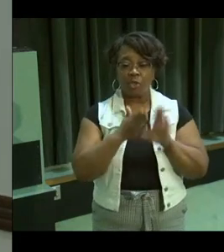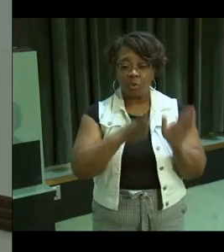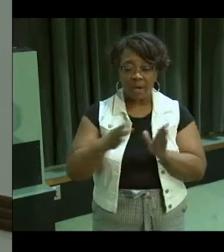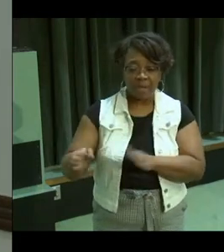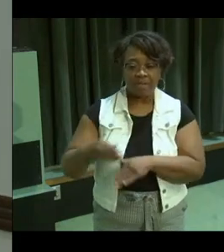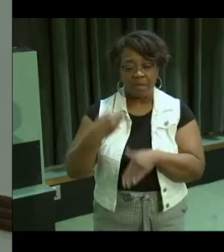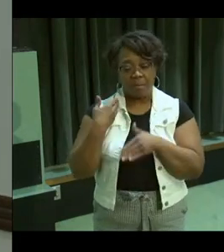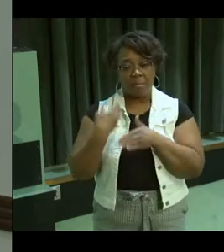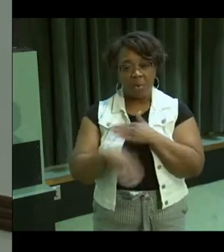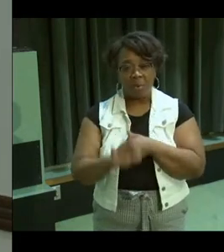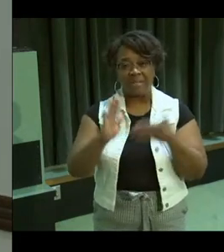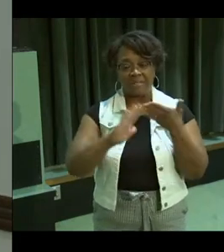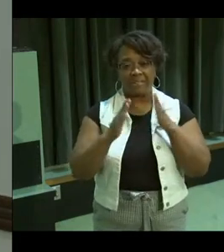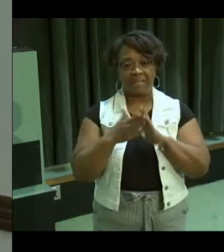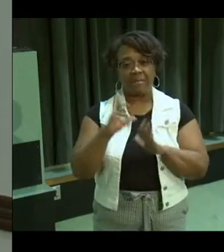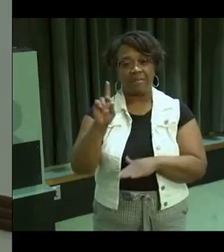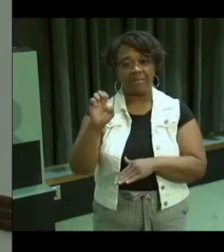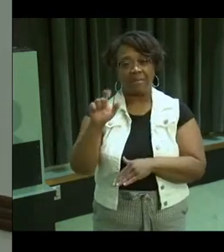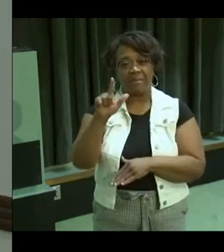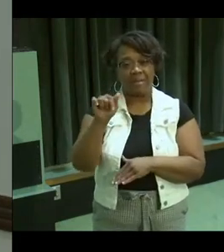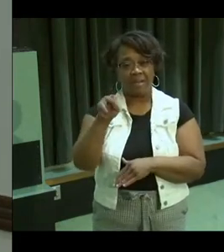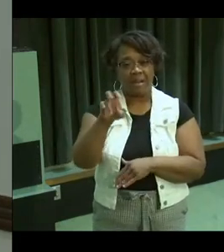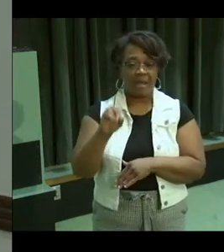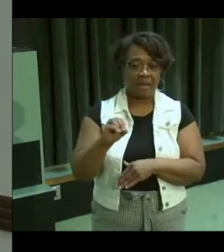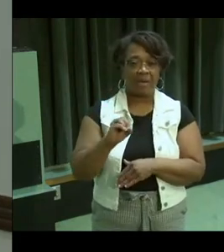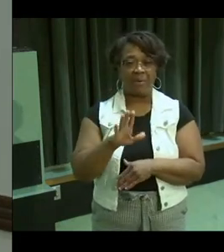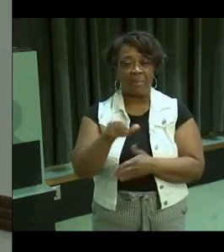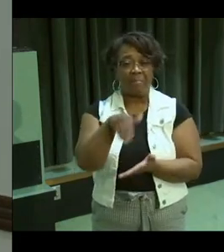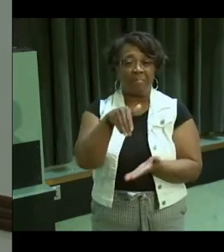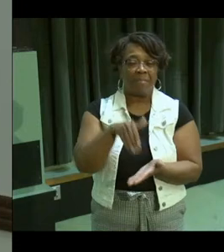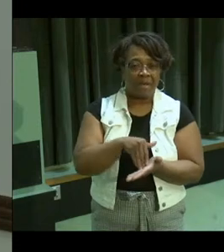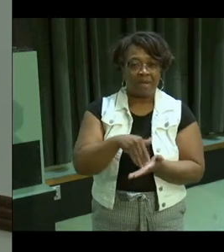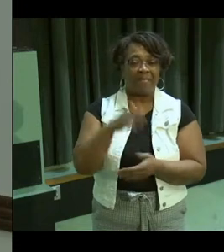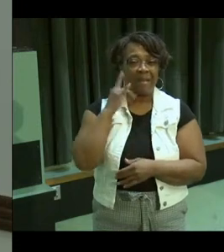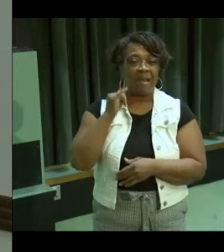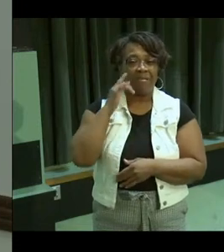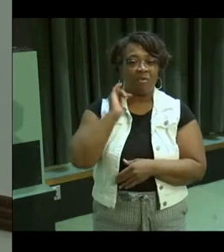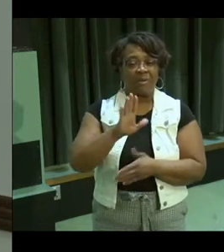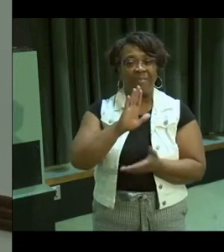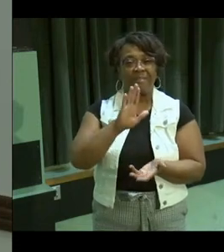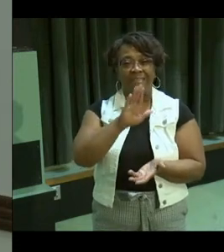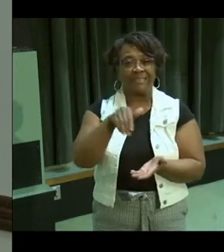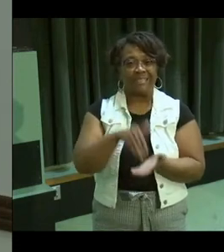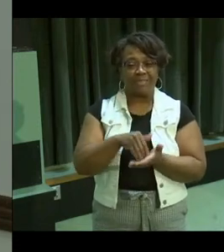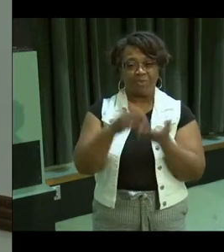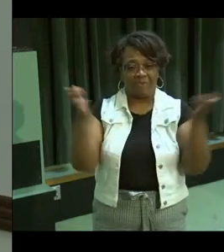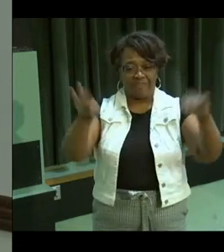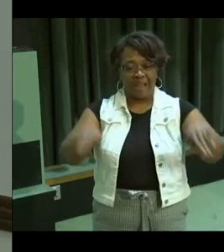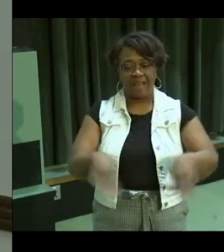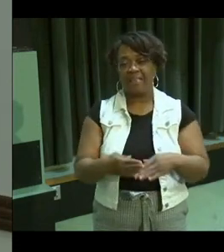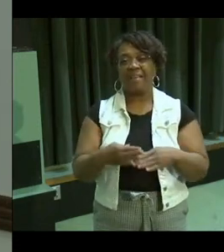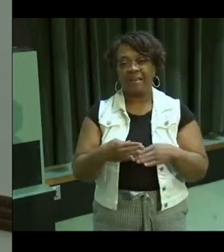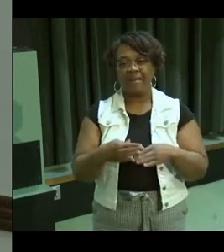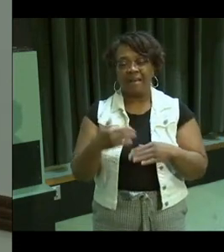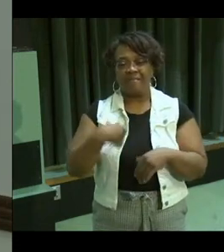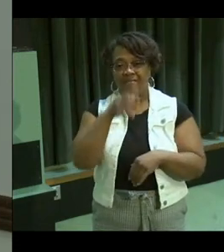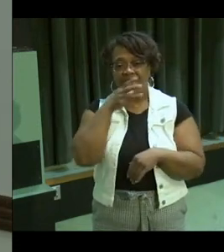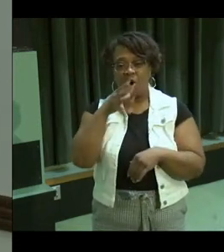born in the city of Delano in the heart of California's Central Valley Valley, where she